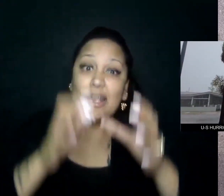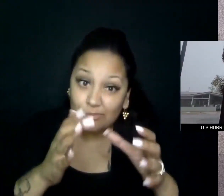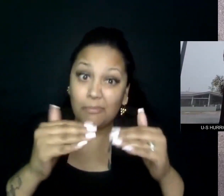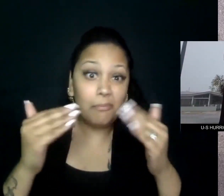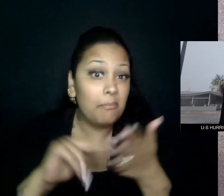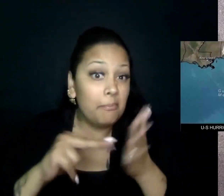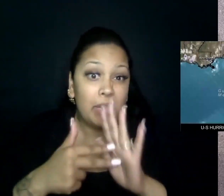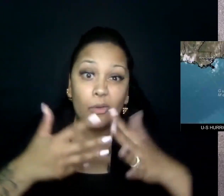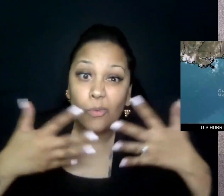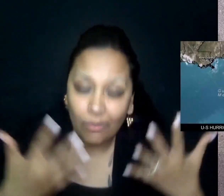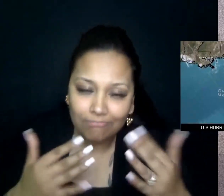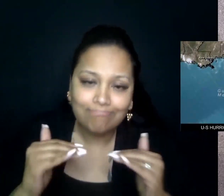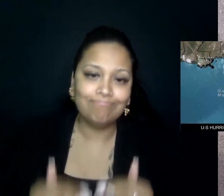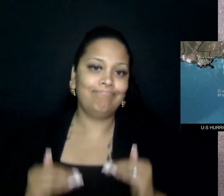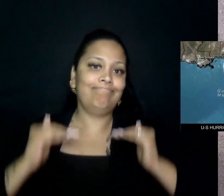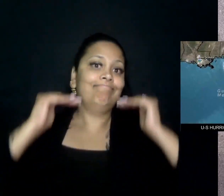Category three or higher,